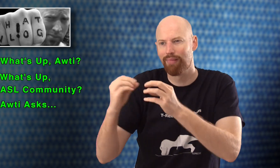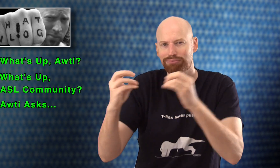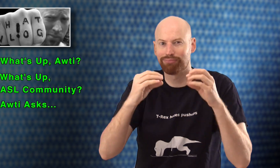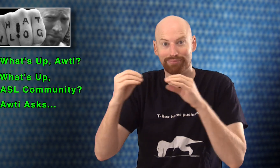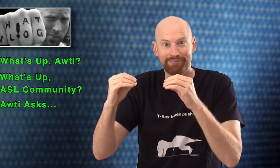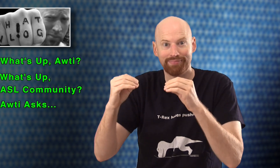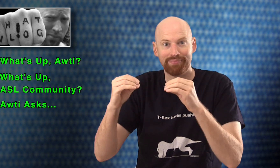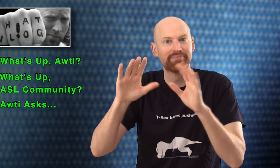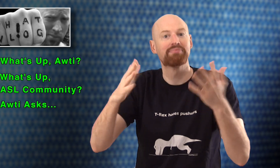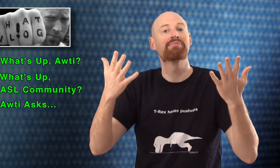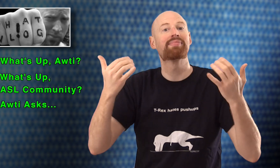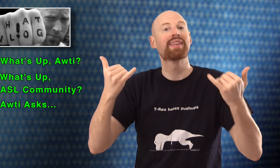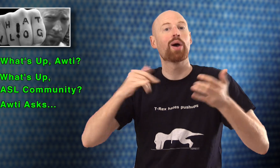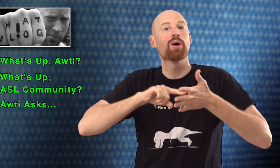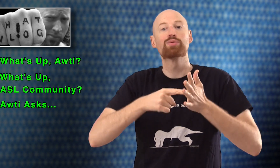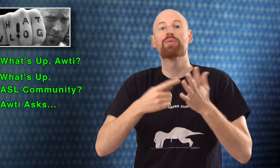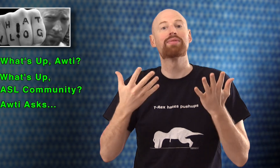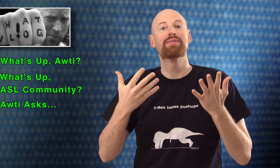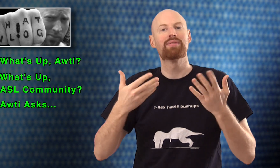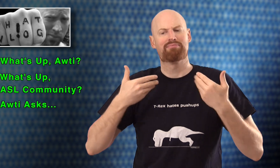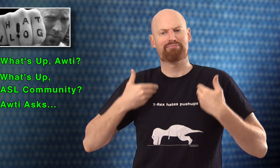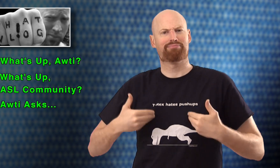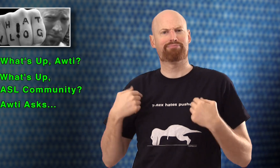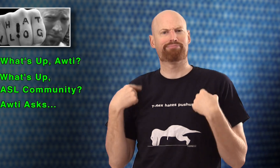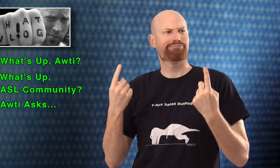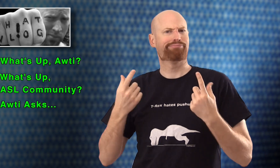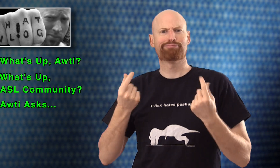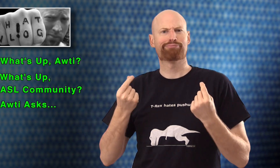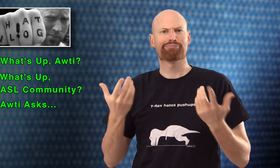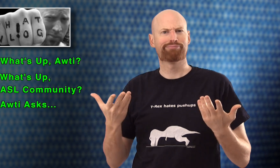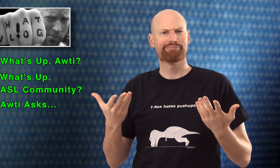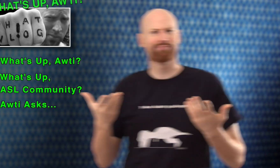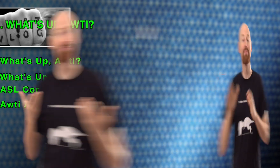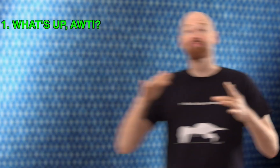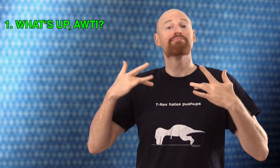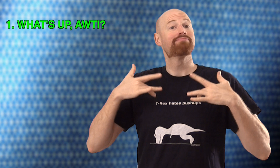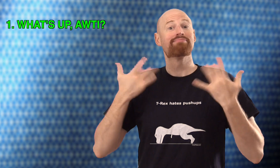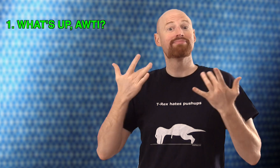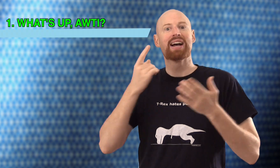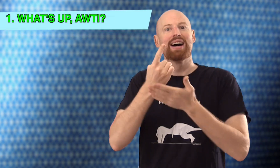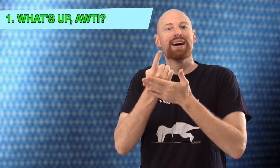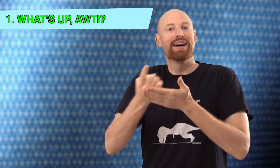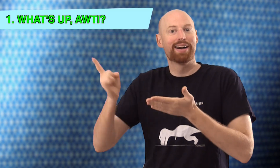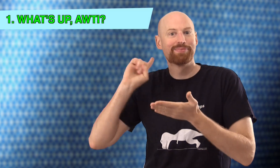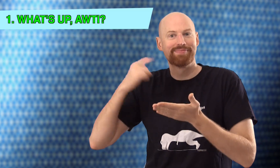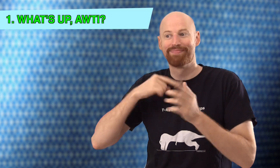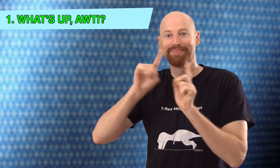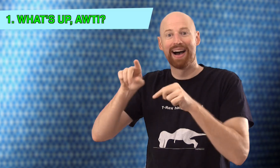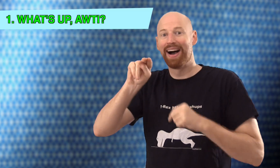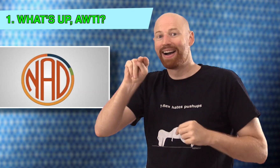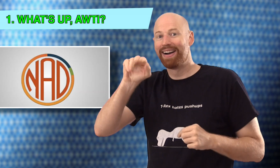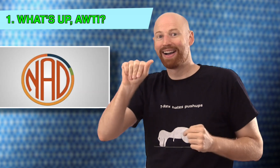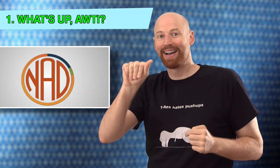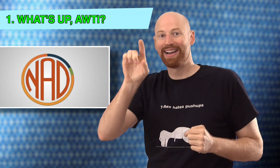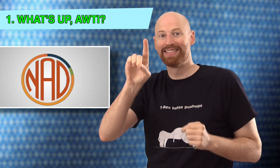question, get some conversation going! Let's begin with what I've been doing. Last week, I had a great